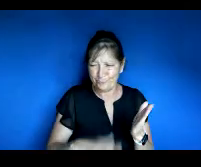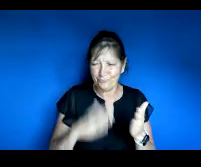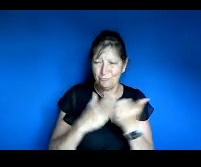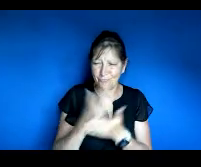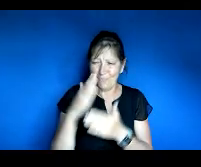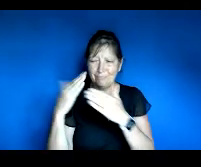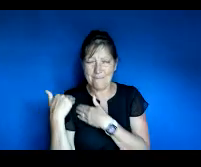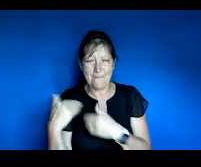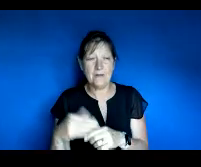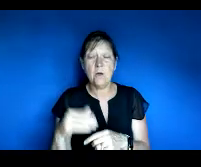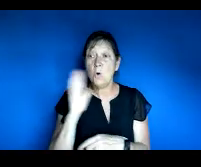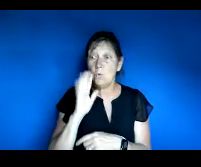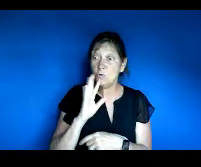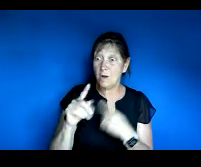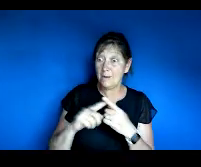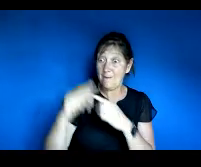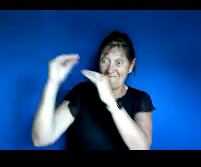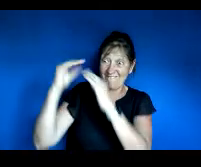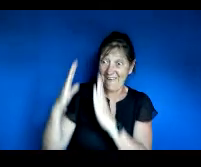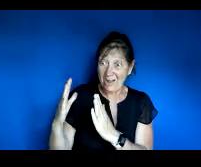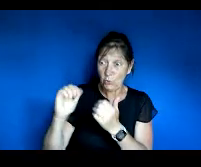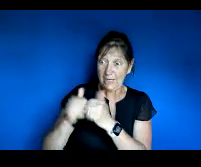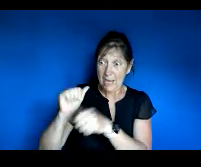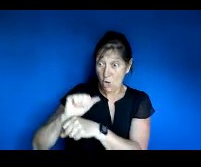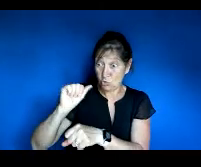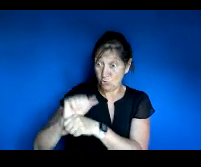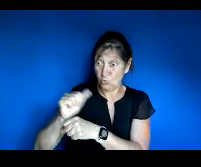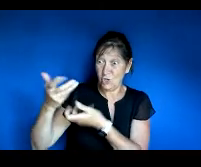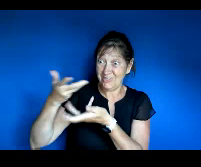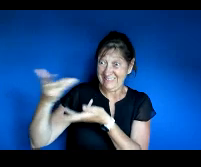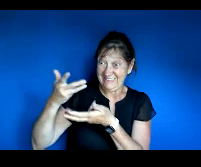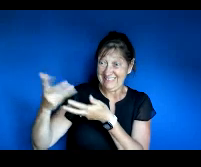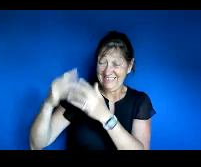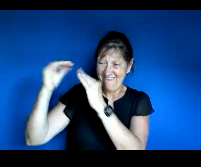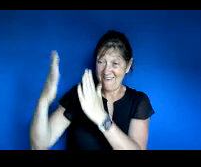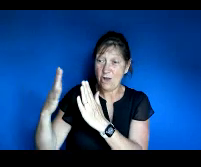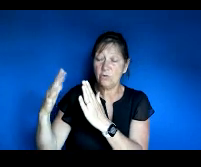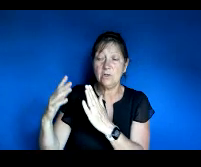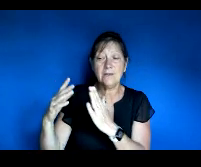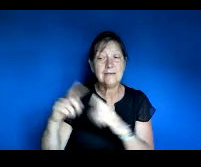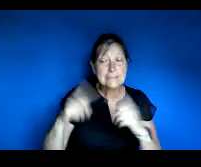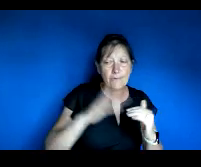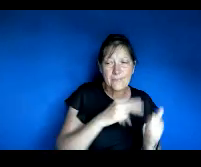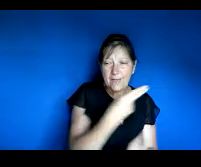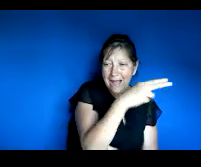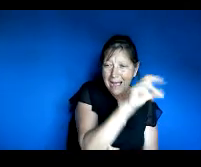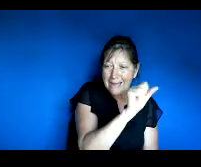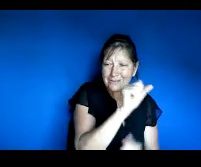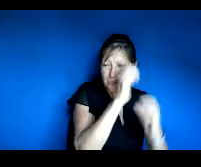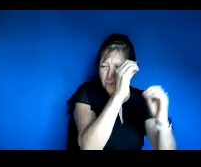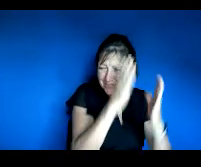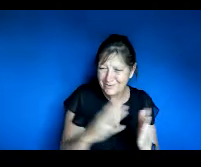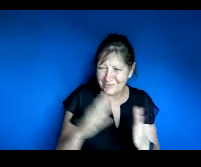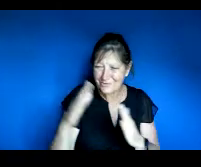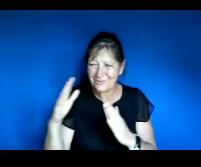'cause that is different than kind of working with teachers in a high school setting. Talk broadly, even transcending specifically accessibility,